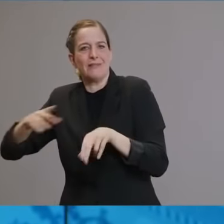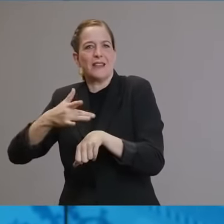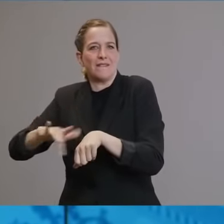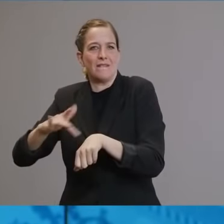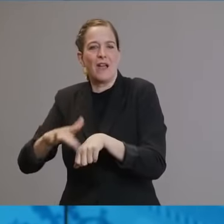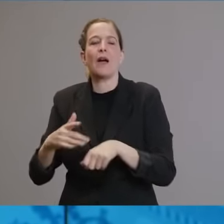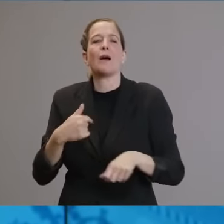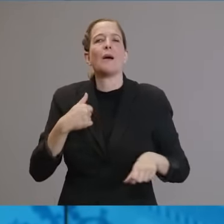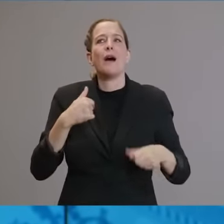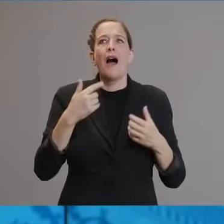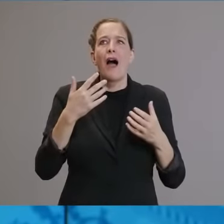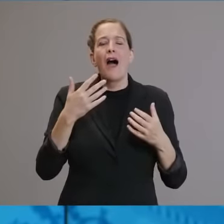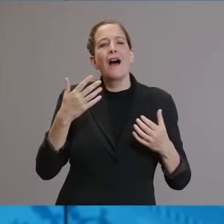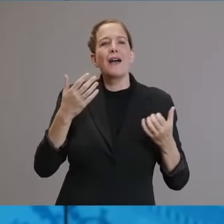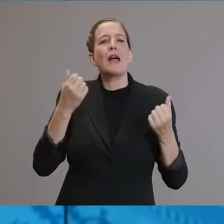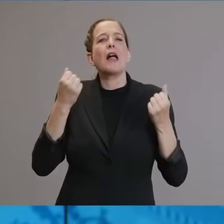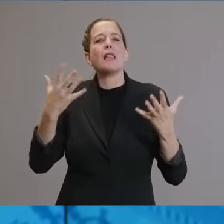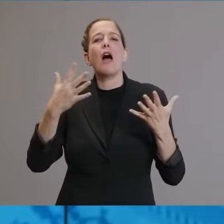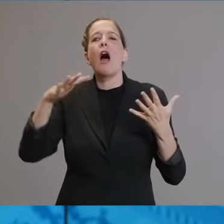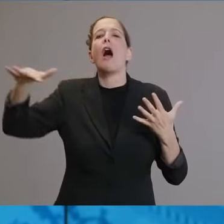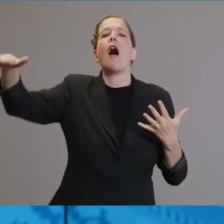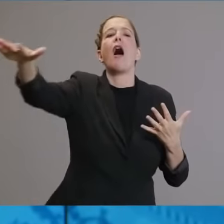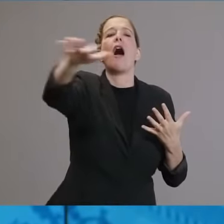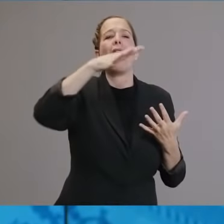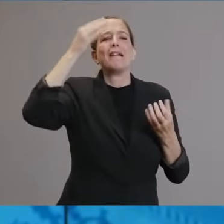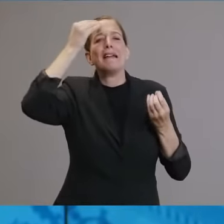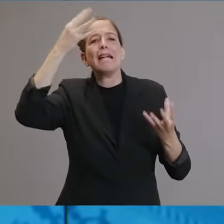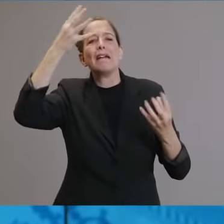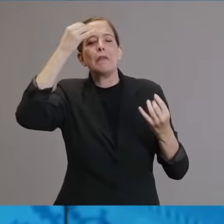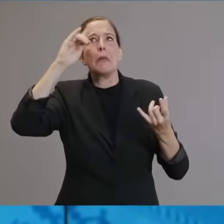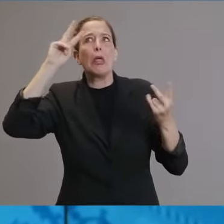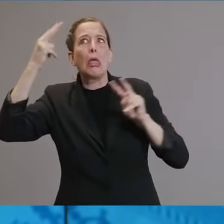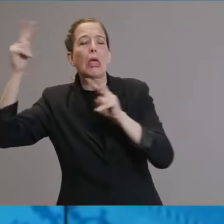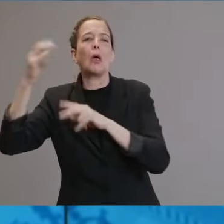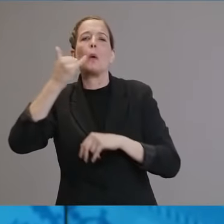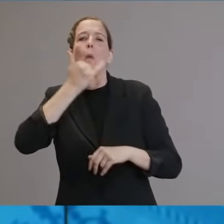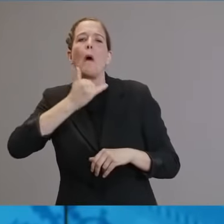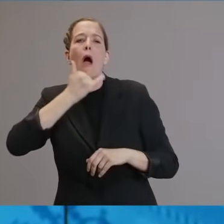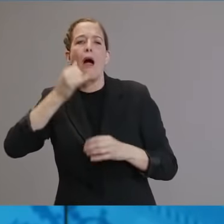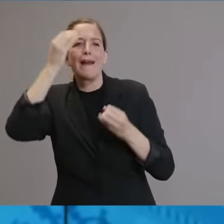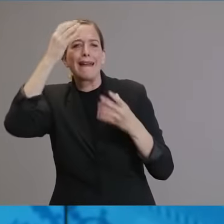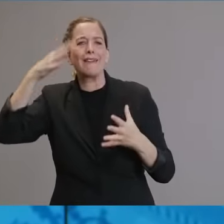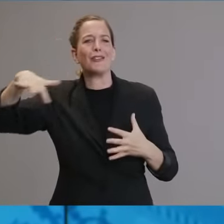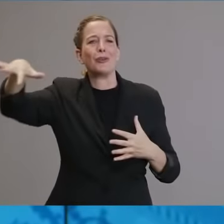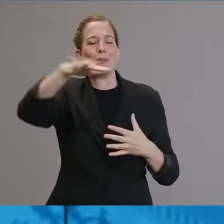BEFORE THIS AFTERNOON. SO NOW YOU DON'T CONSIDER MAKING IT A MANDATORY THING FOR PUBLIC AREAS AT ALL?